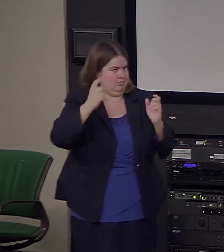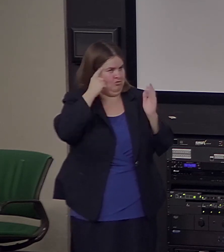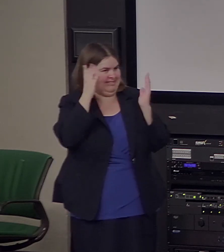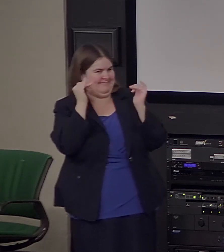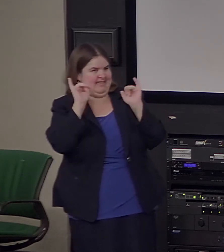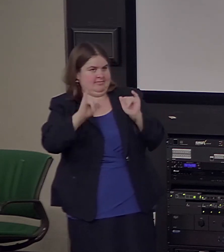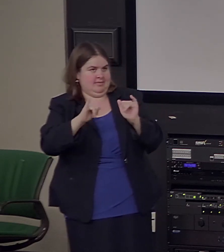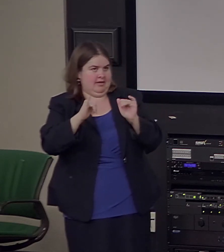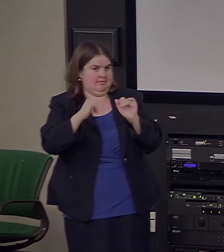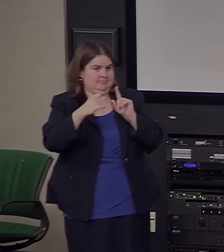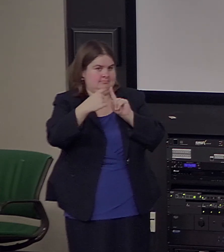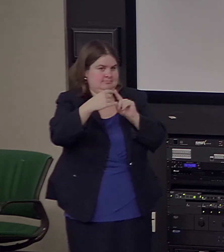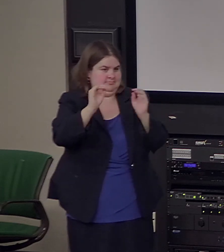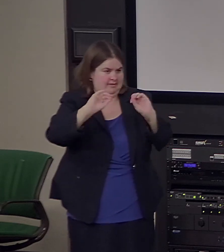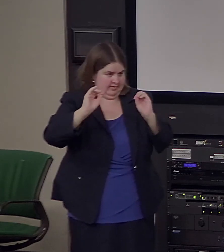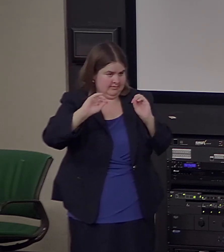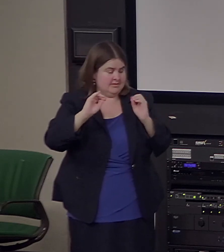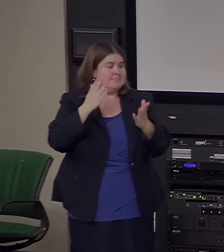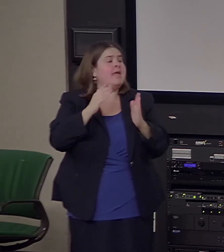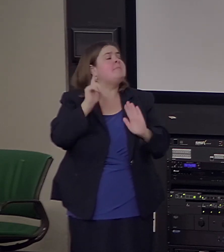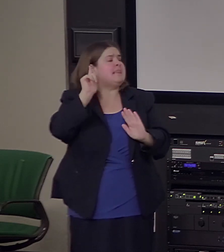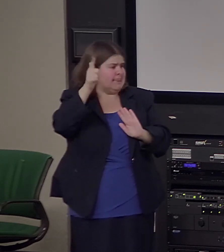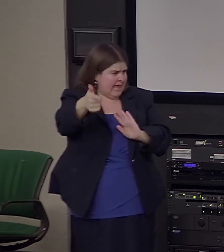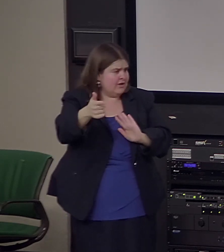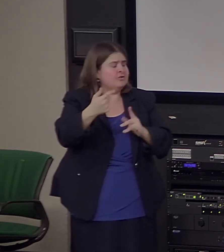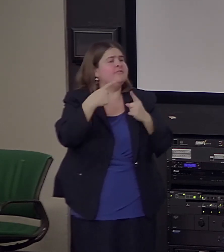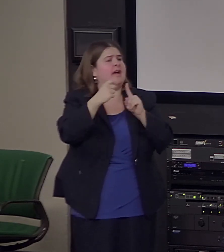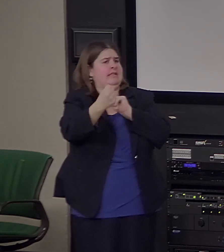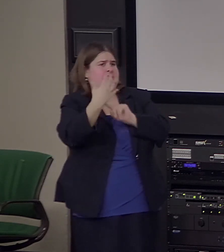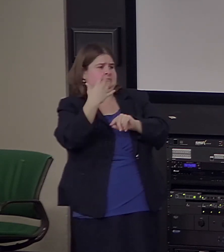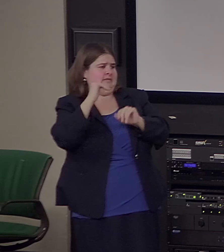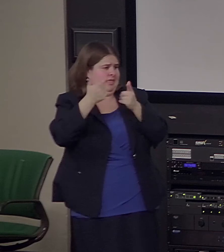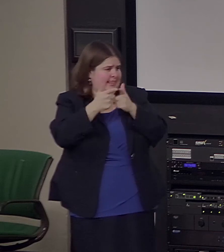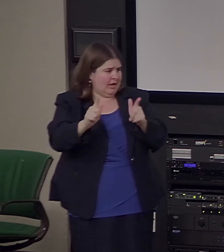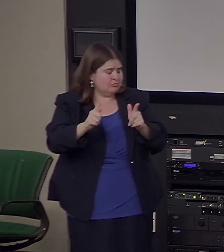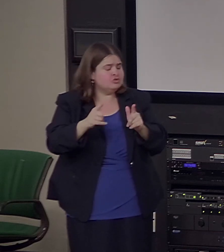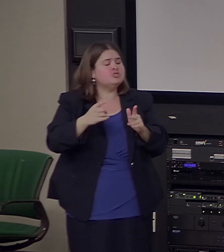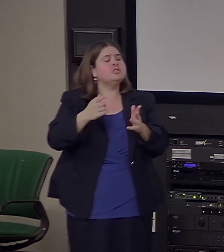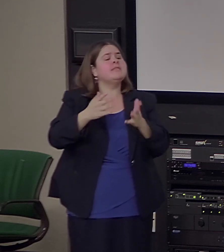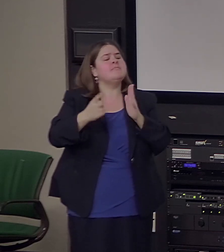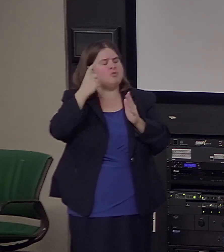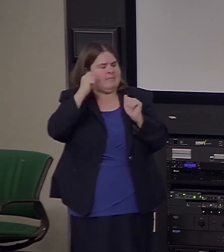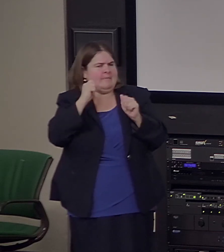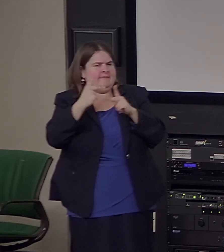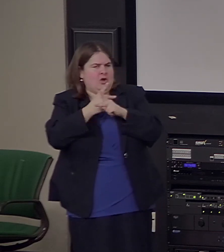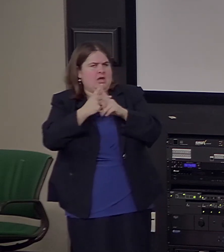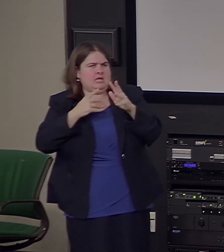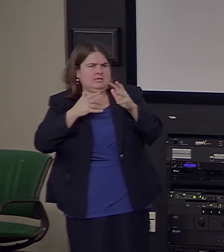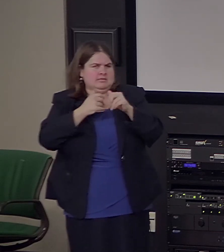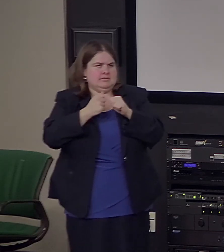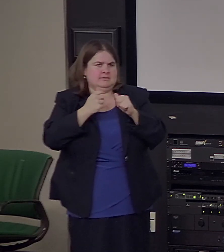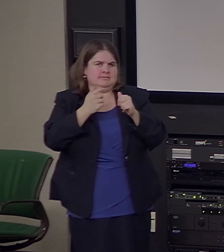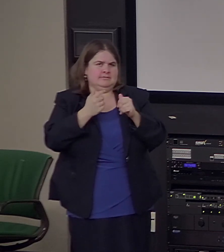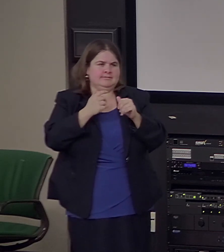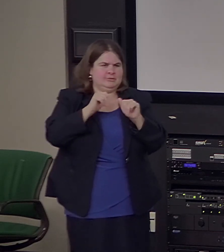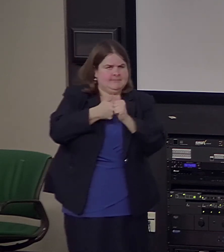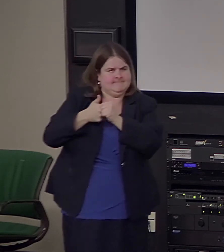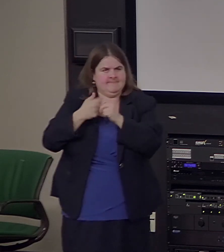Whether it gets it or not at a later age, it may compensate, but it's going to be as in Daphne's